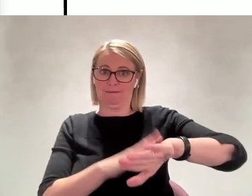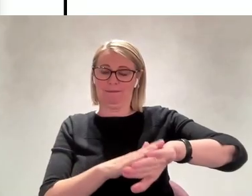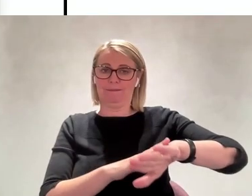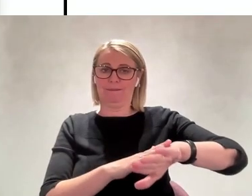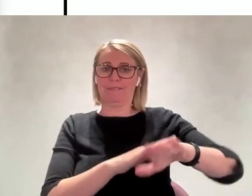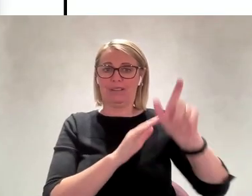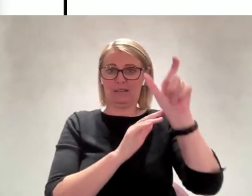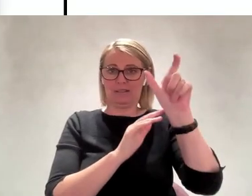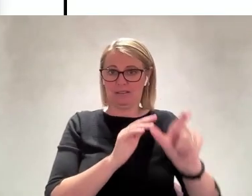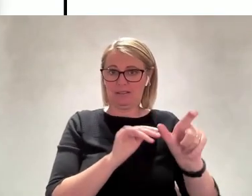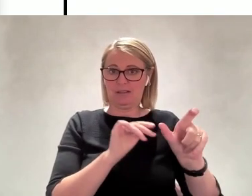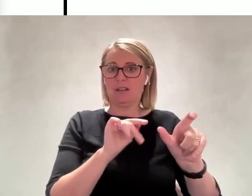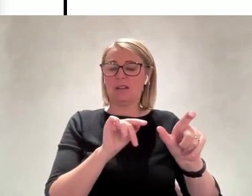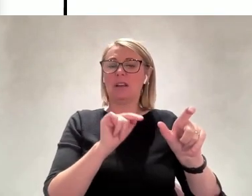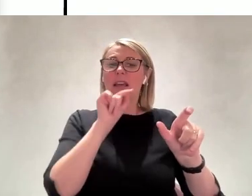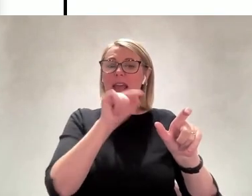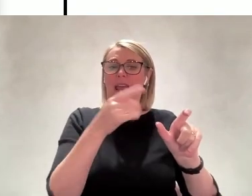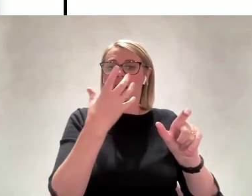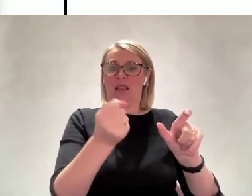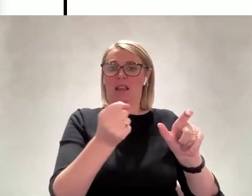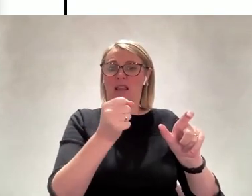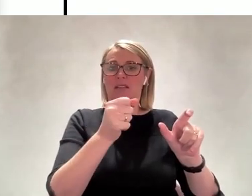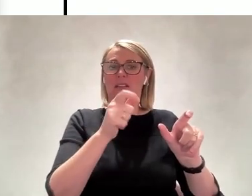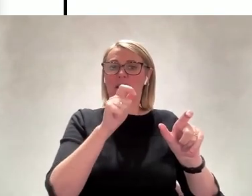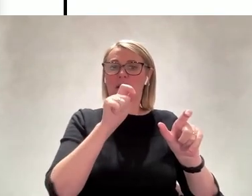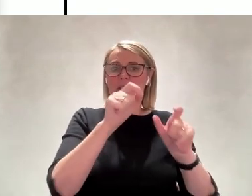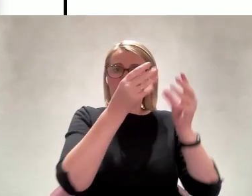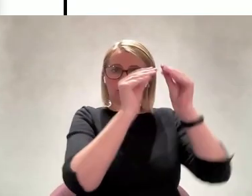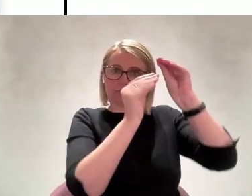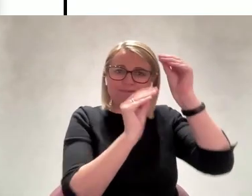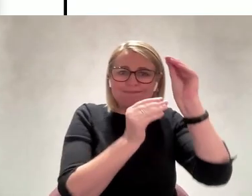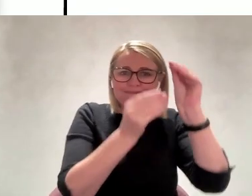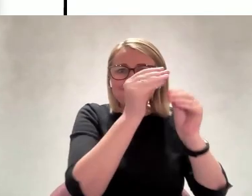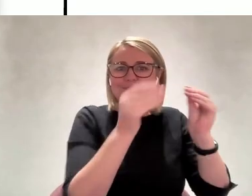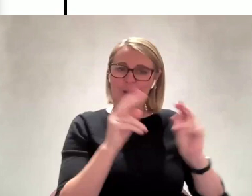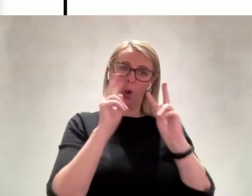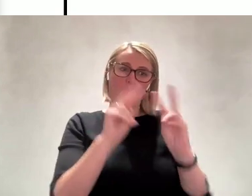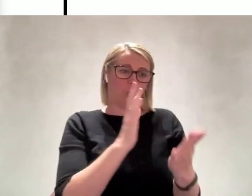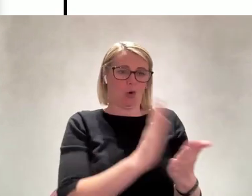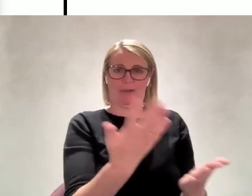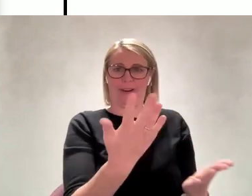which is AI-generated, has some additional features added to it, such as the crinkling of the paper to give it more of an authentic look.